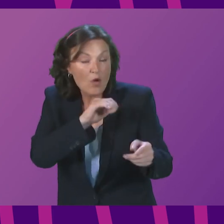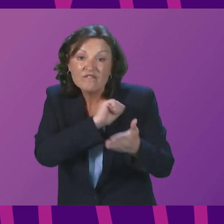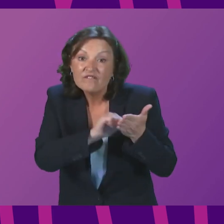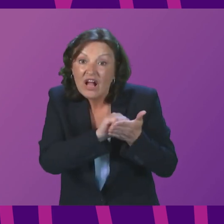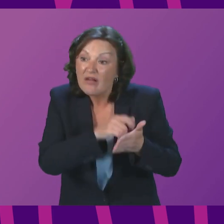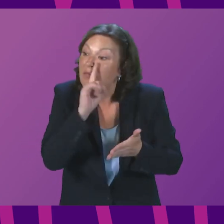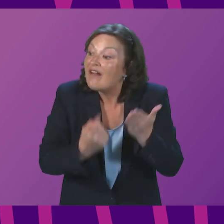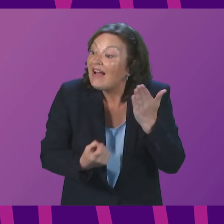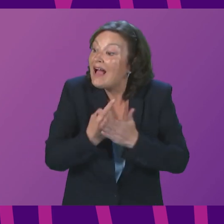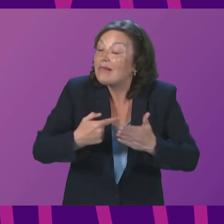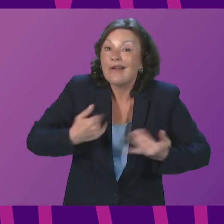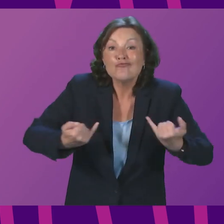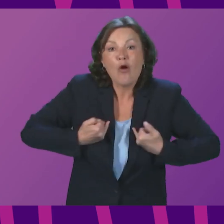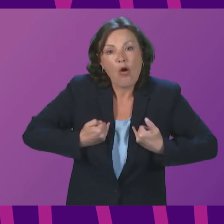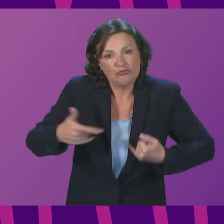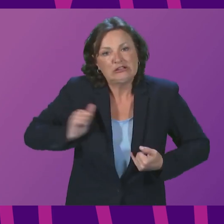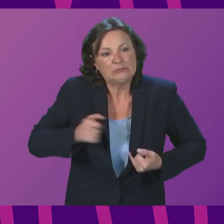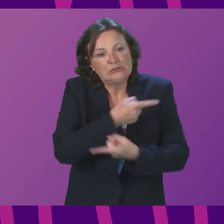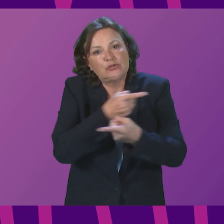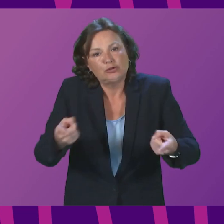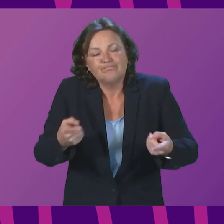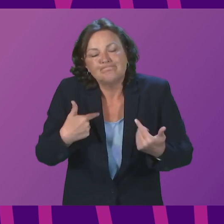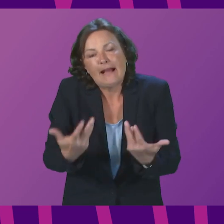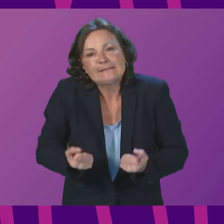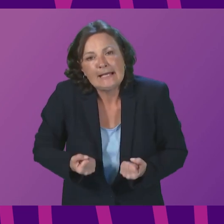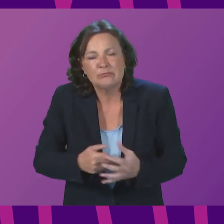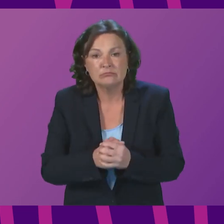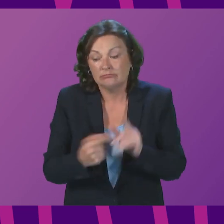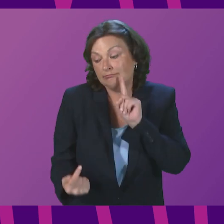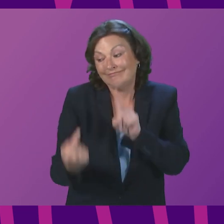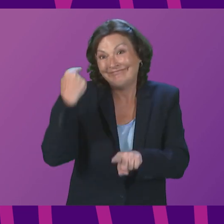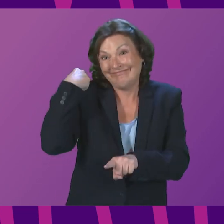In 2002, Nicola Sturgeon said of the then Government that it had been in power for so